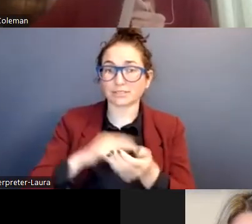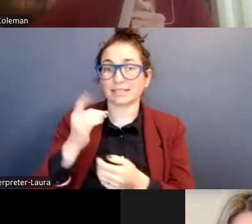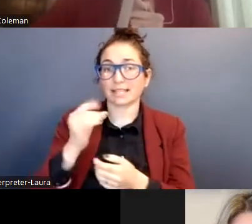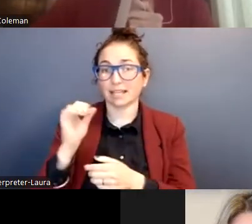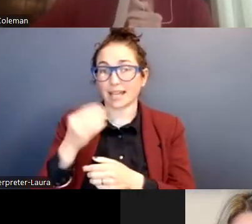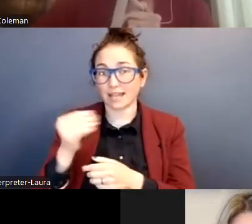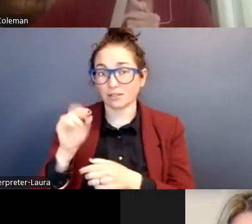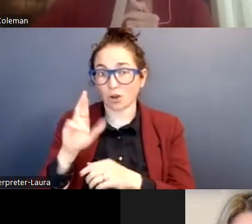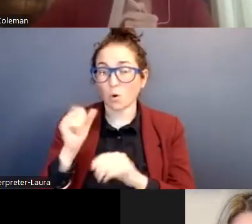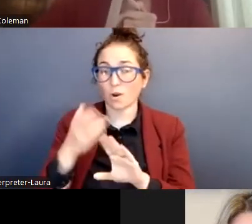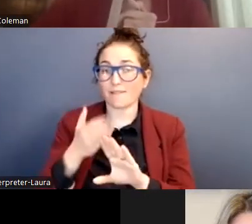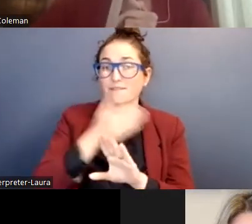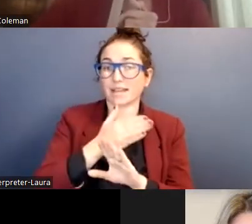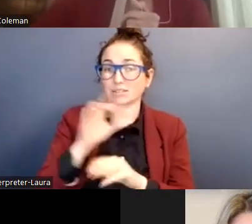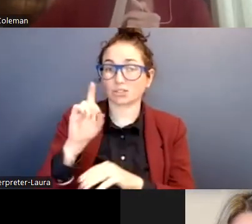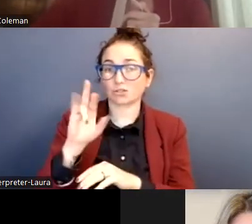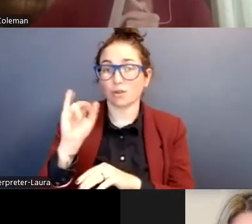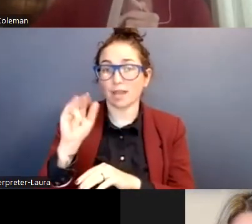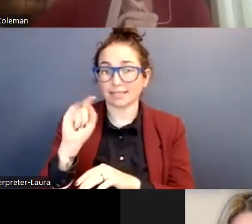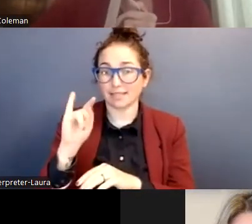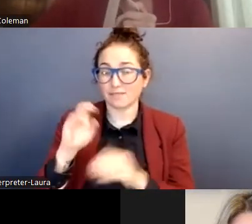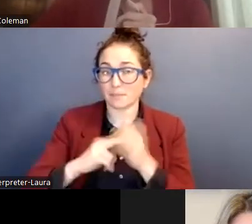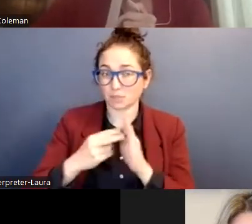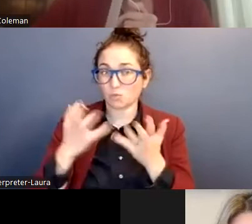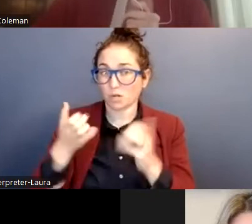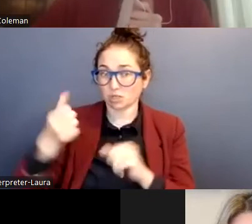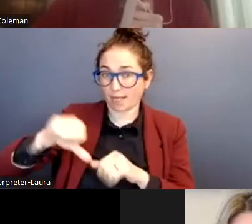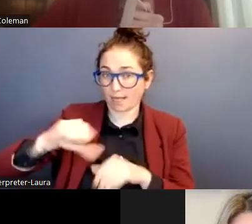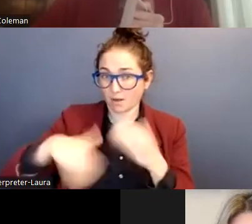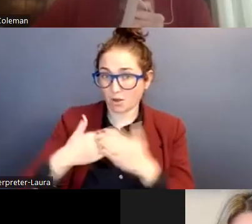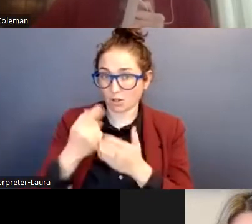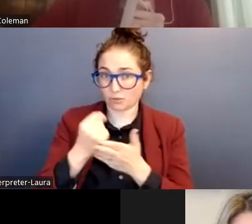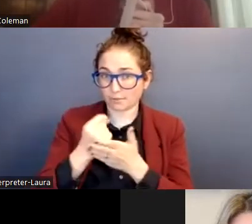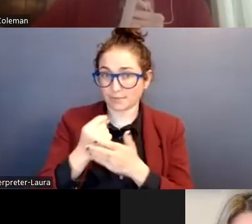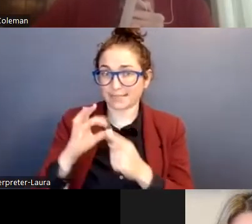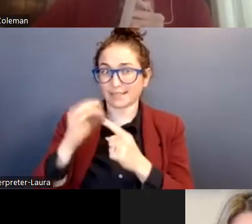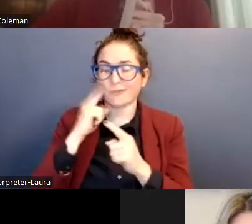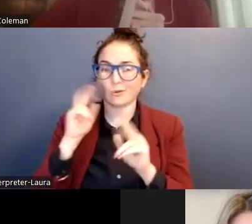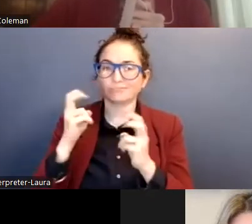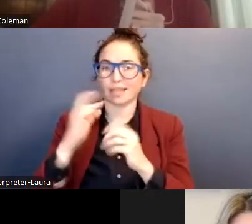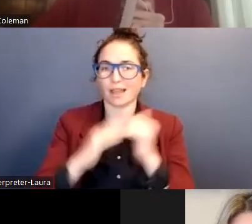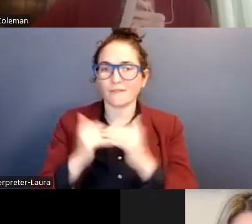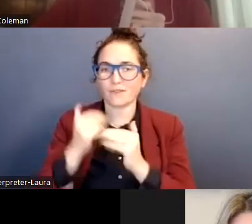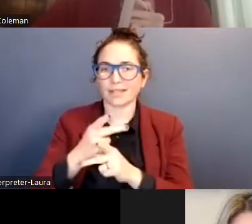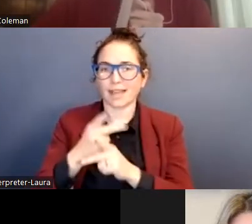directive that lastly that you want to decline all three that except comfort care, the series of studies conducted by